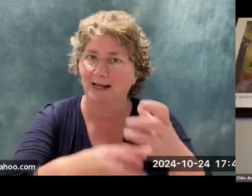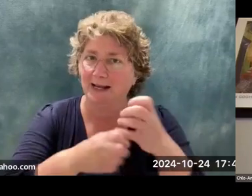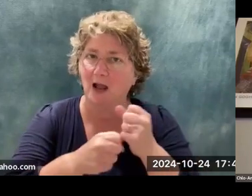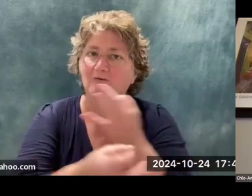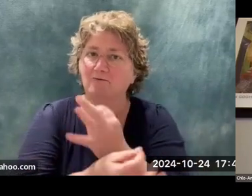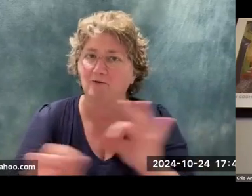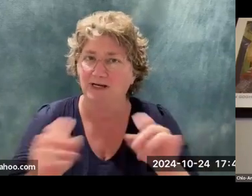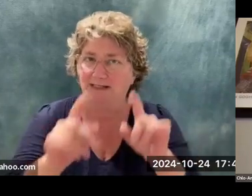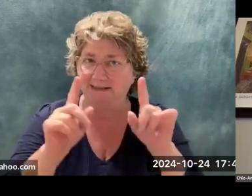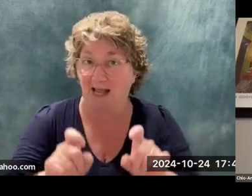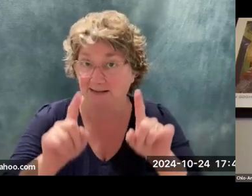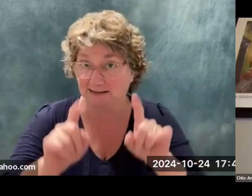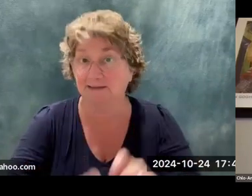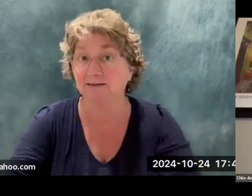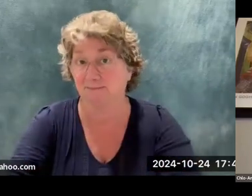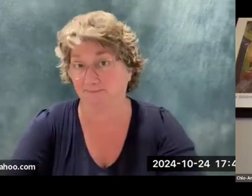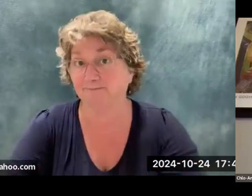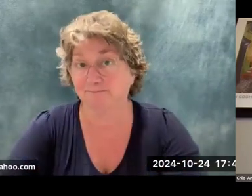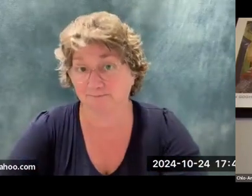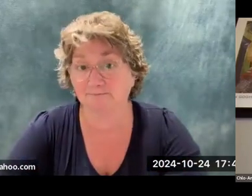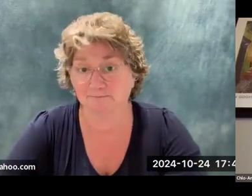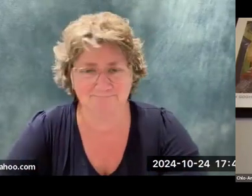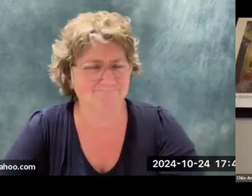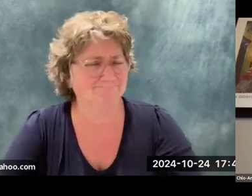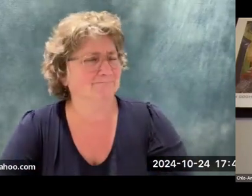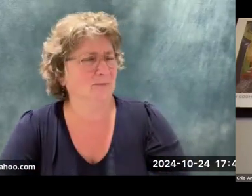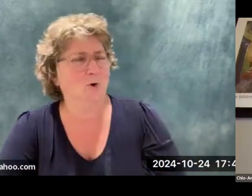That's great. Shout out to all of our school